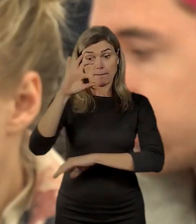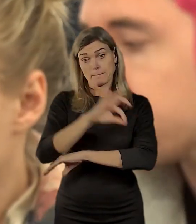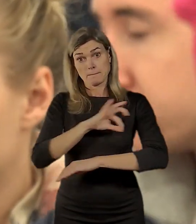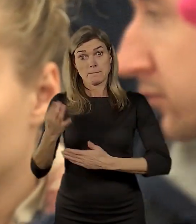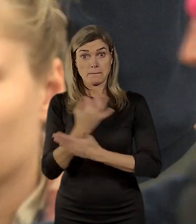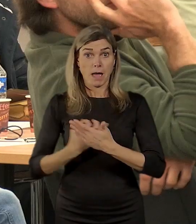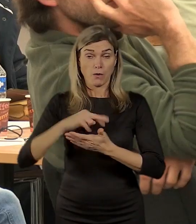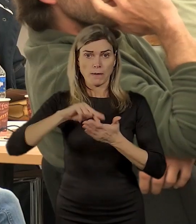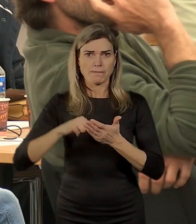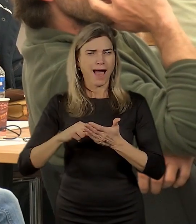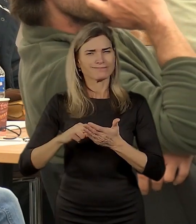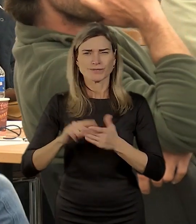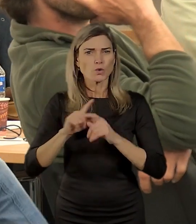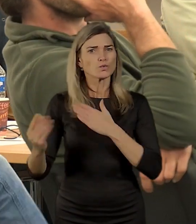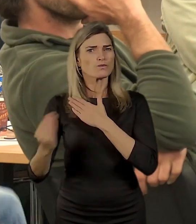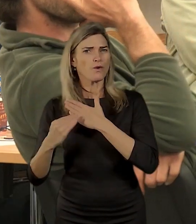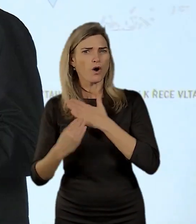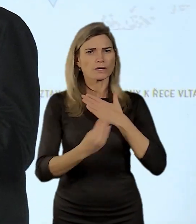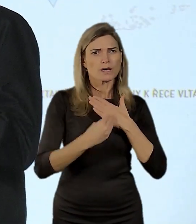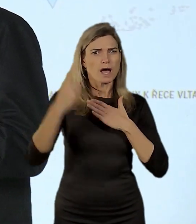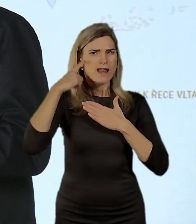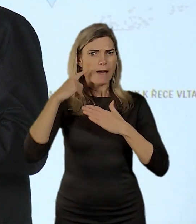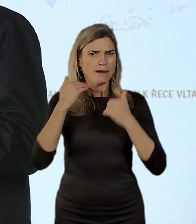And there we learned what people really want and what they really don't want.